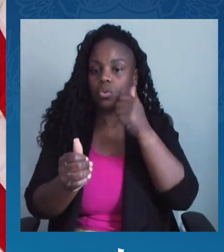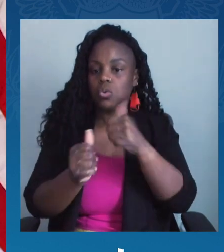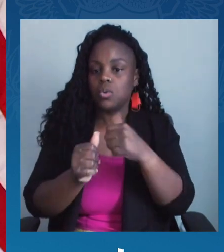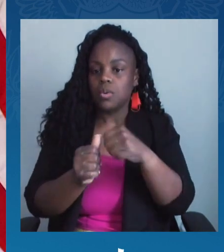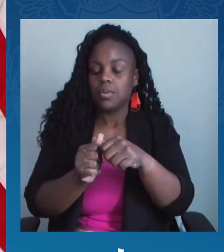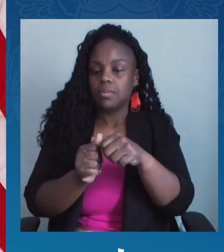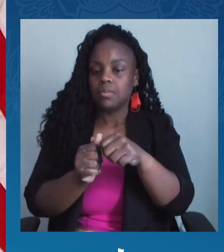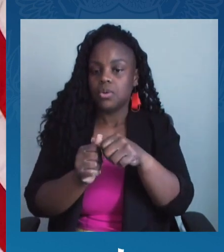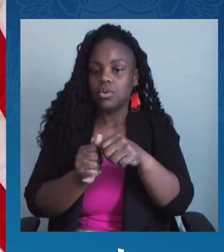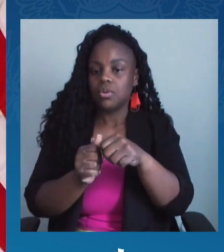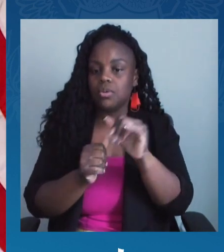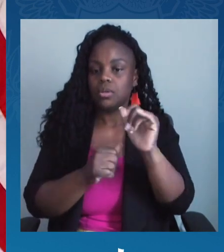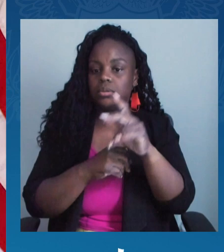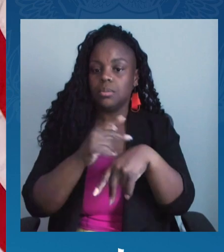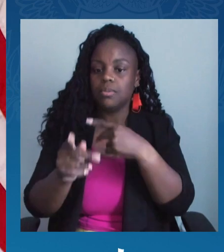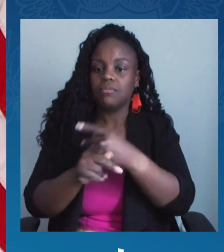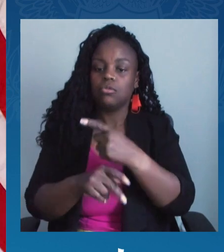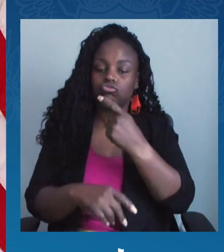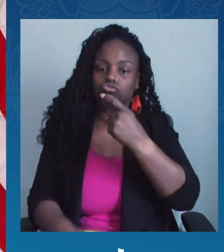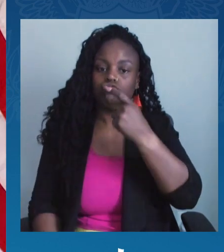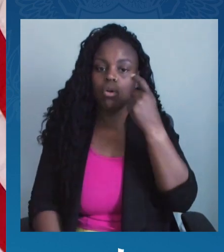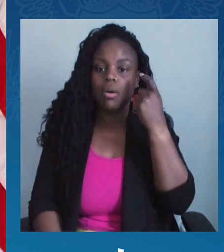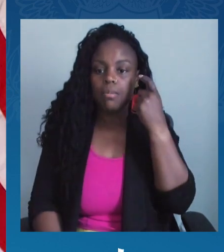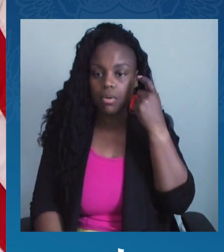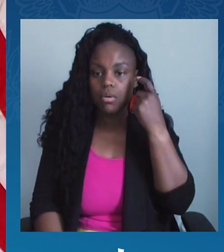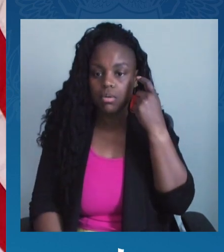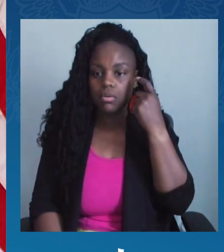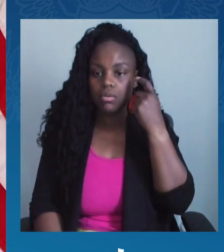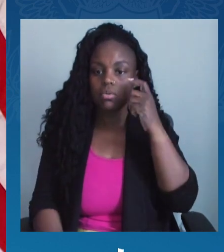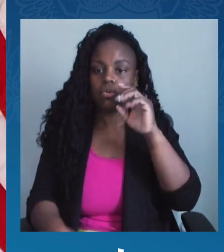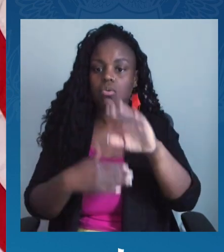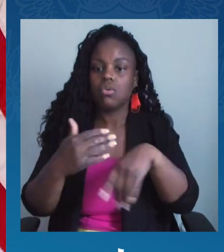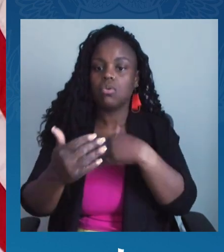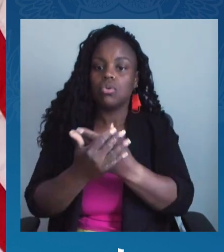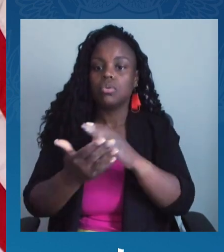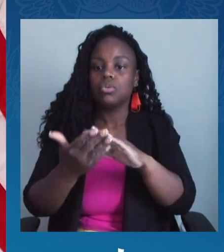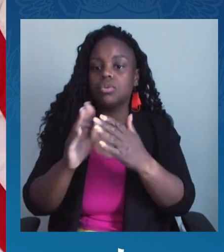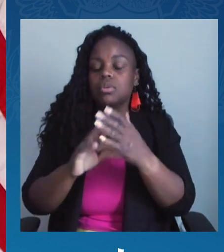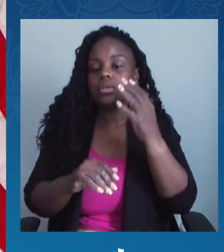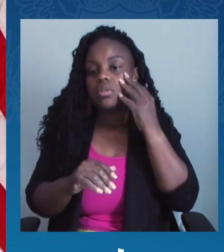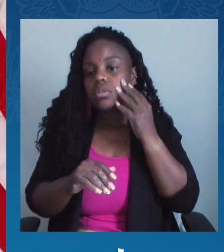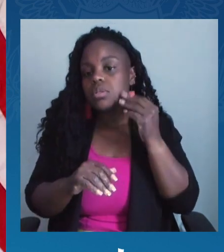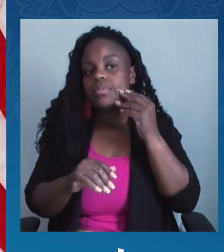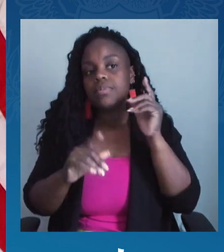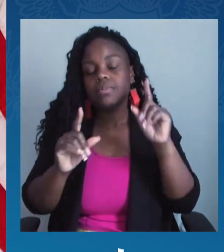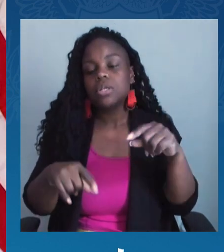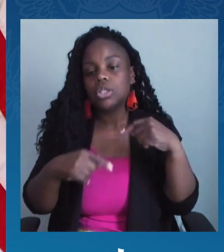that all communities have experienced, in particular over these last two years.